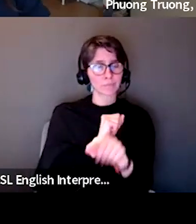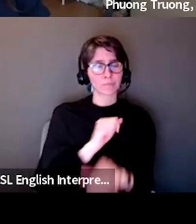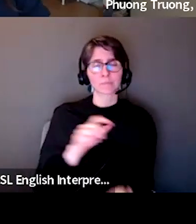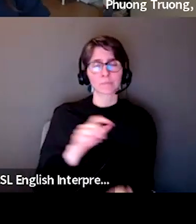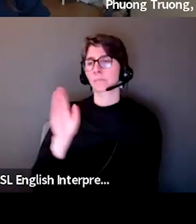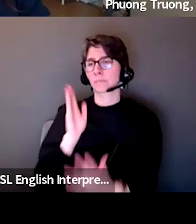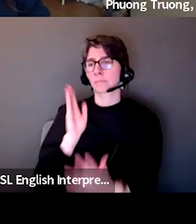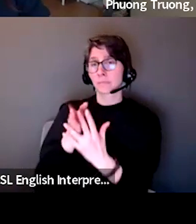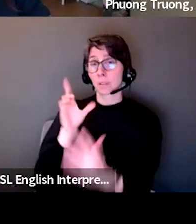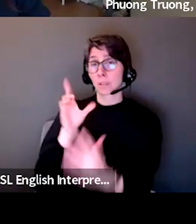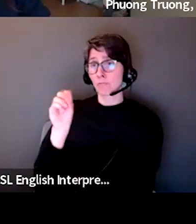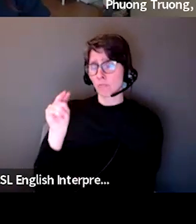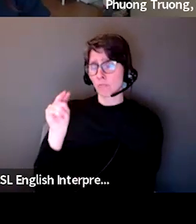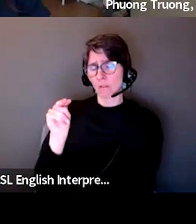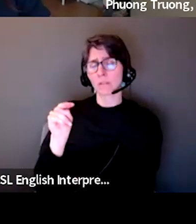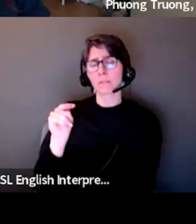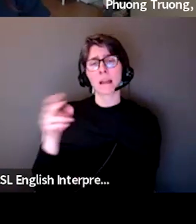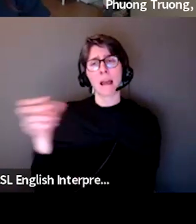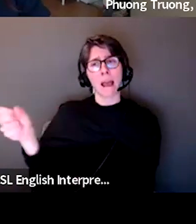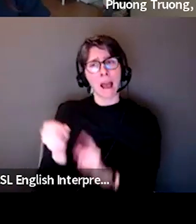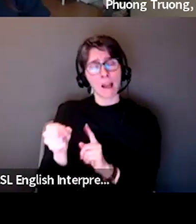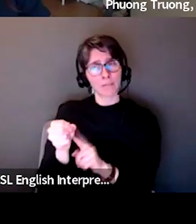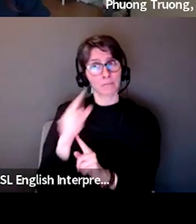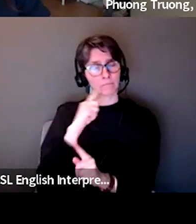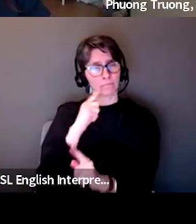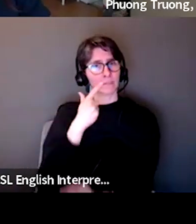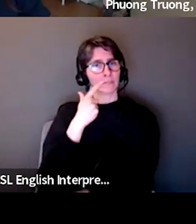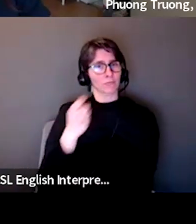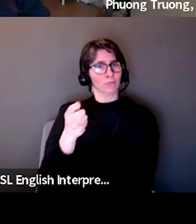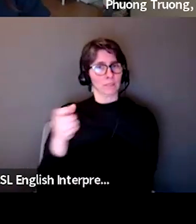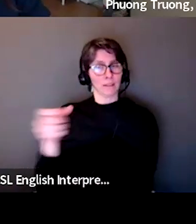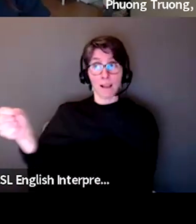hiring component is actually quite interesting, because the first thing that popped into my head,